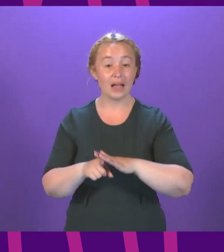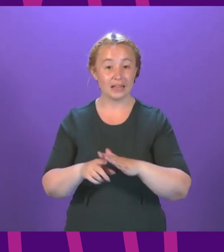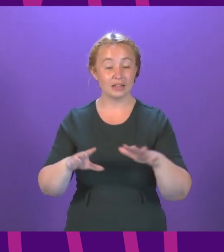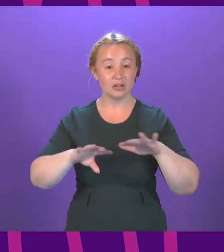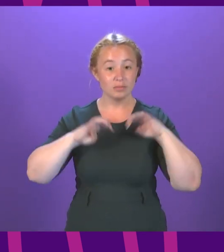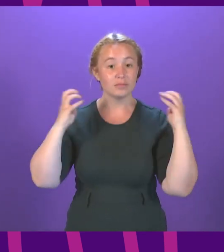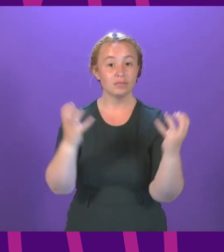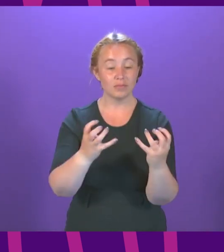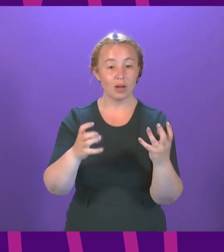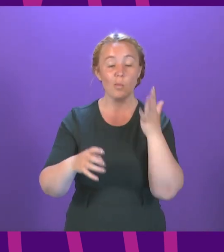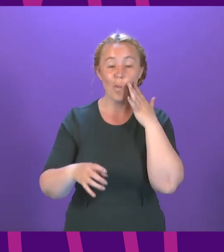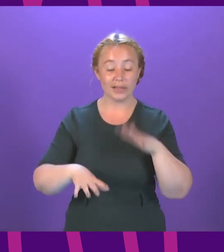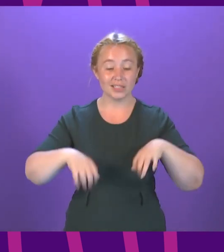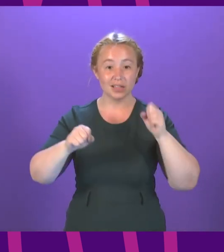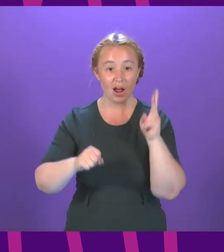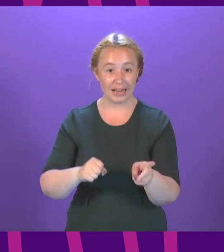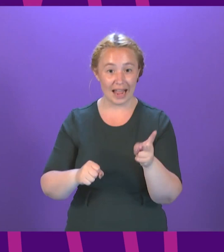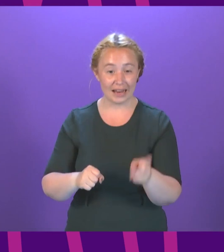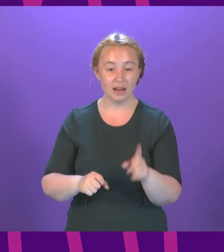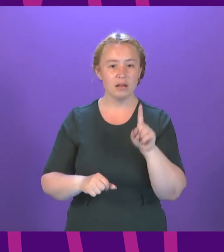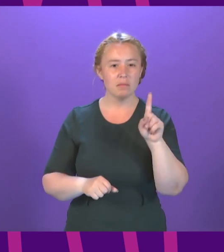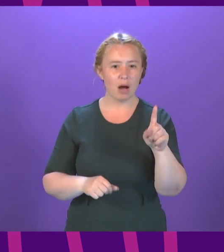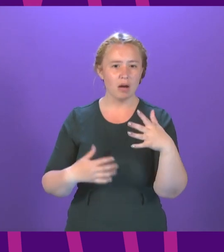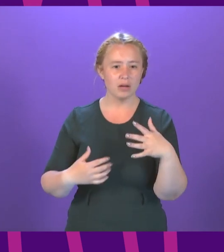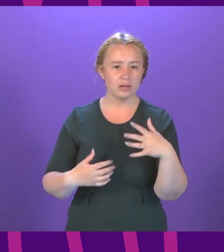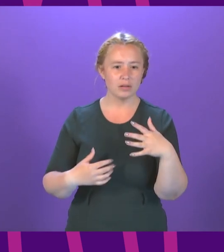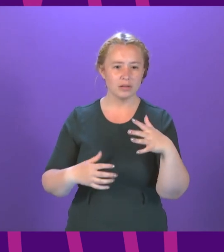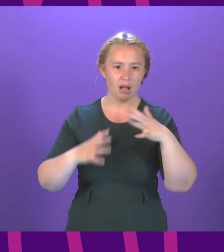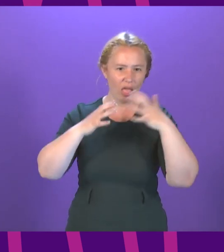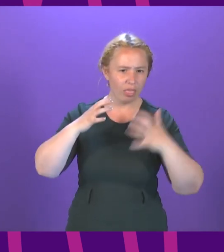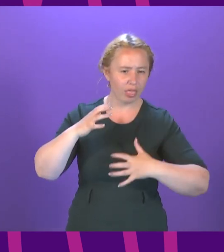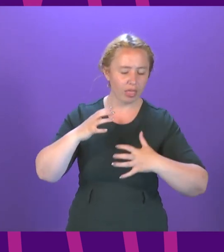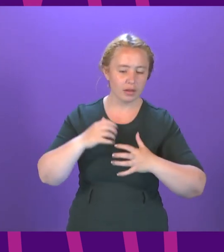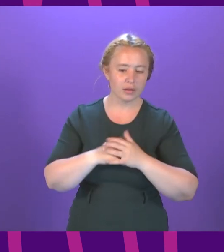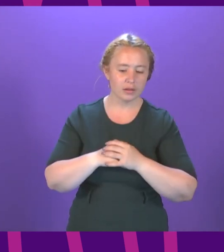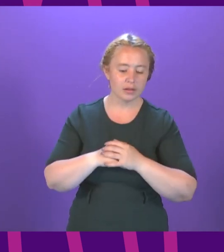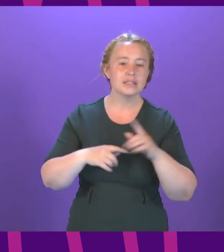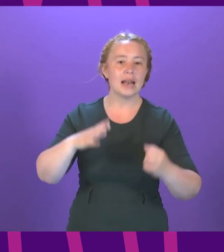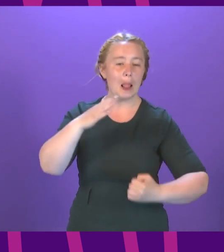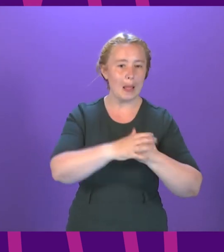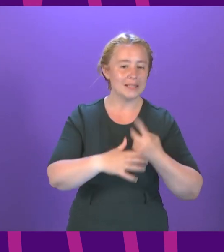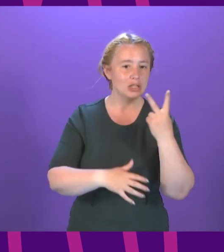season kicks off. However, the First Minister has set a limit of 2,000 irrespective